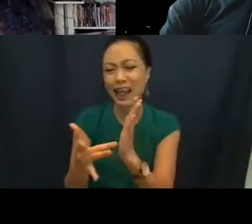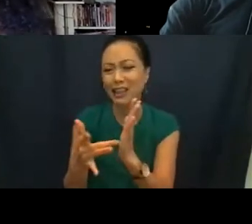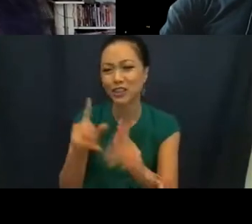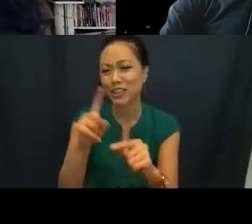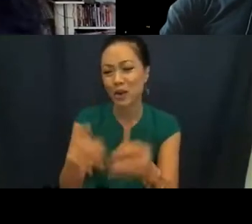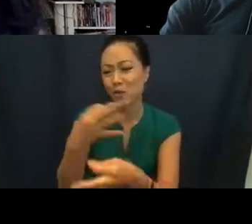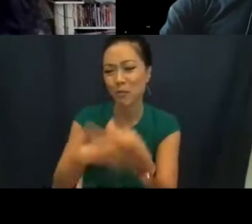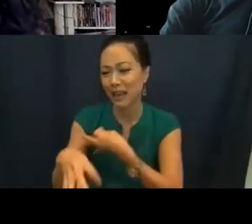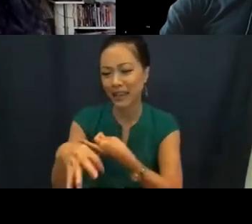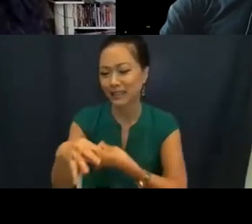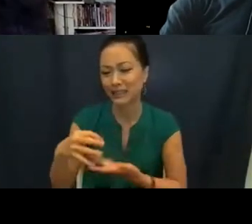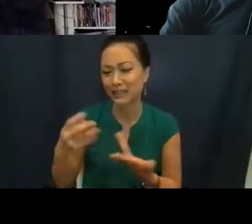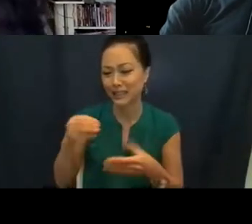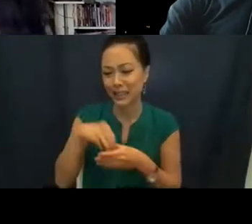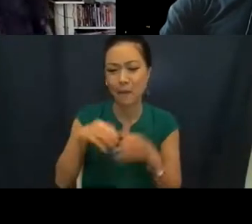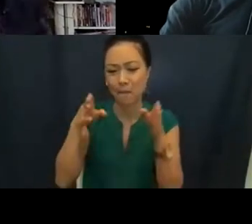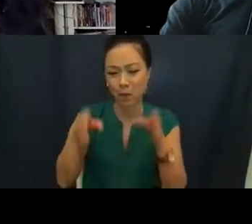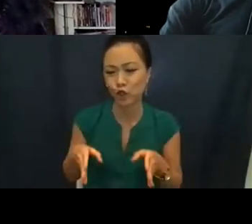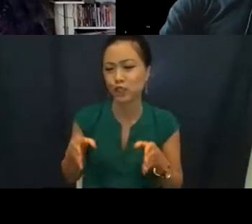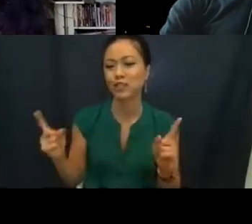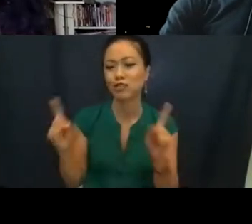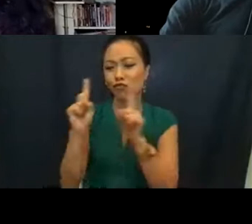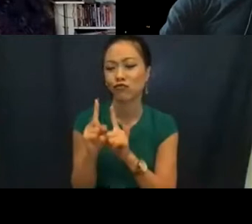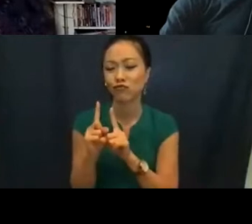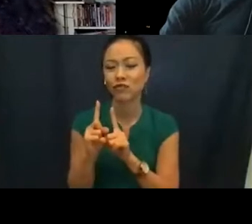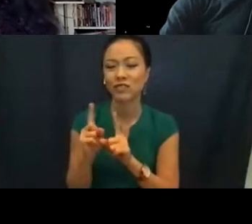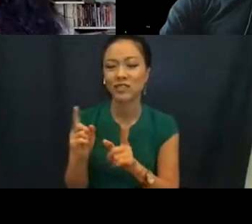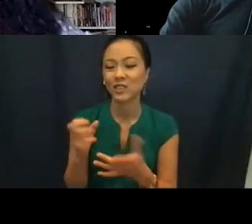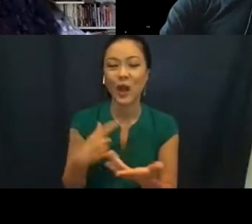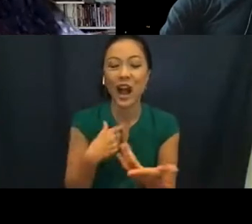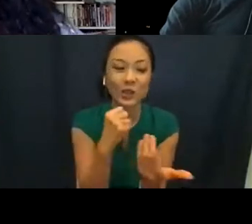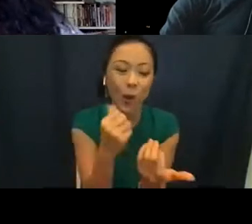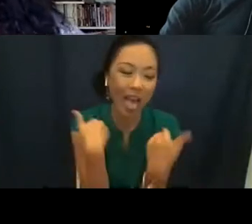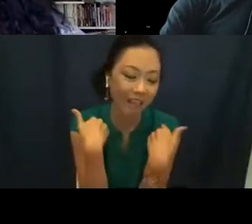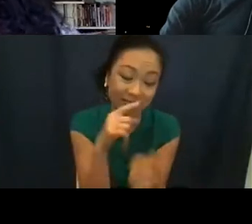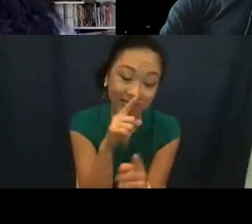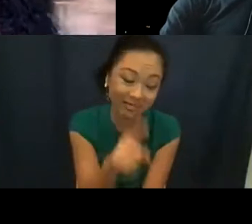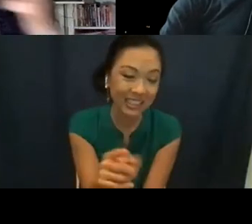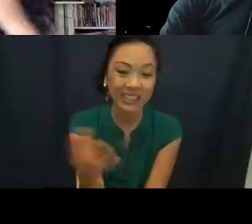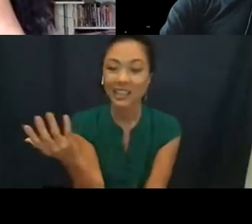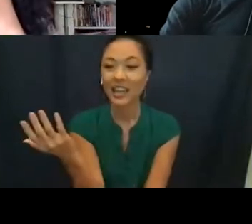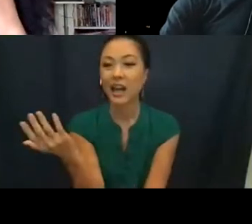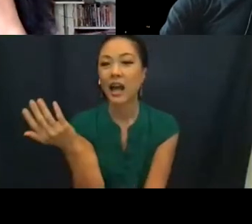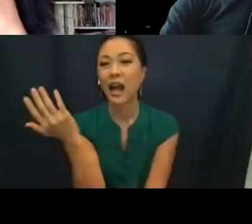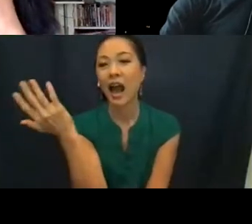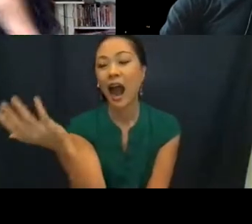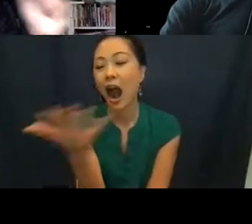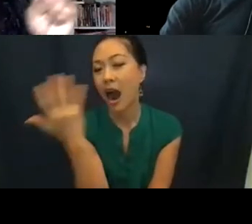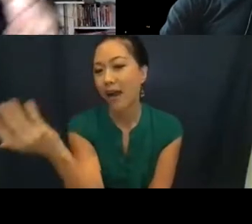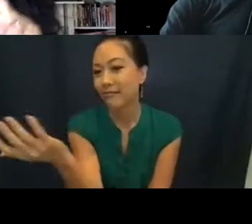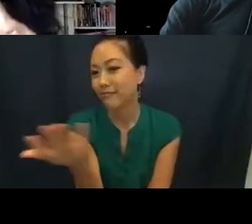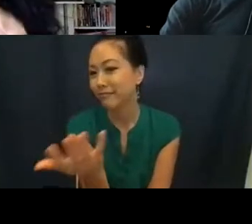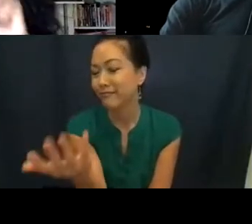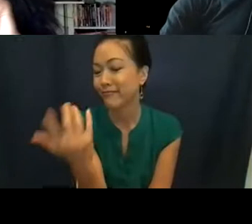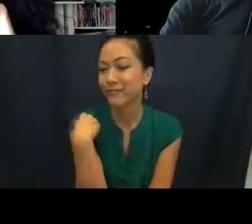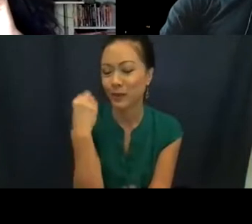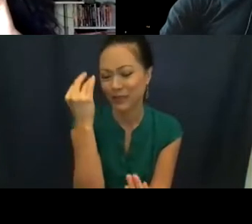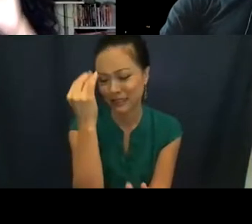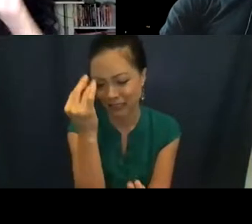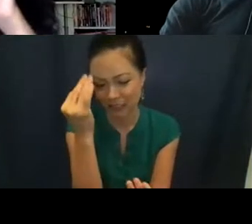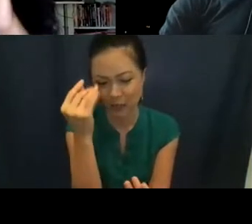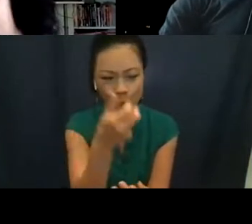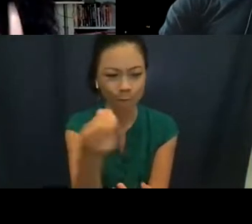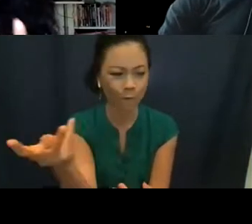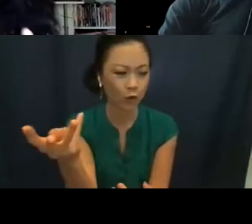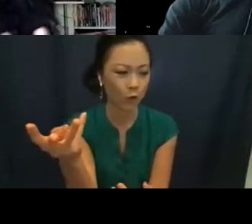to hear from you, Nora, I don't have anything. I was thinking a few things about this. Scientists